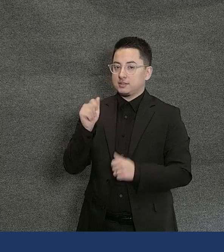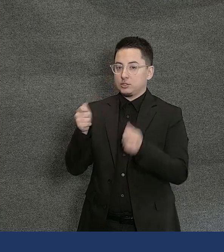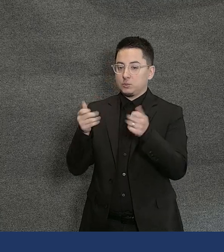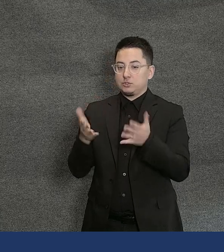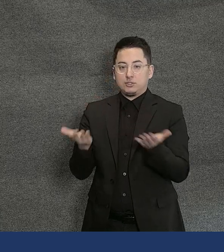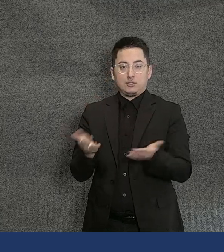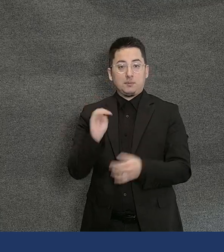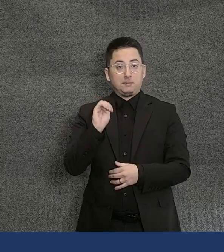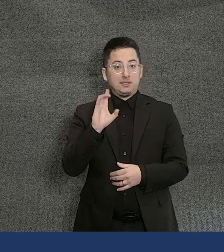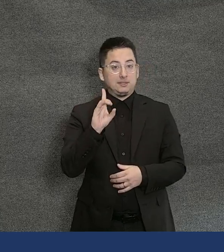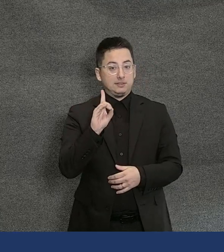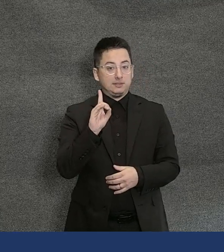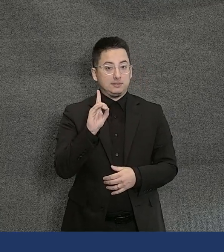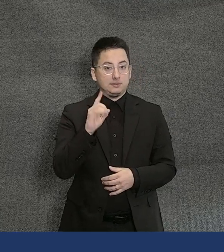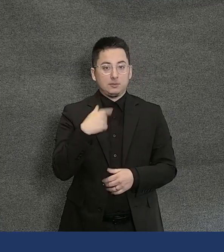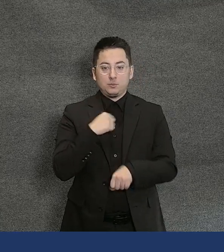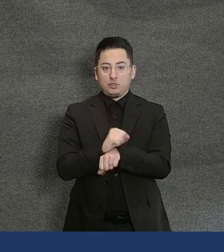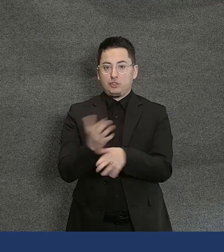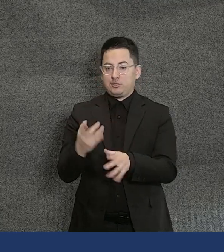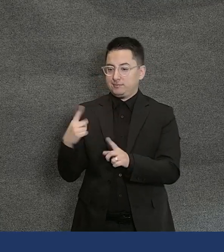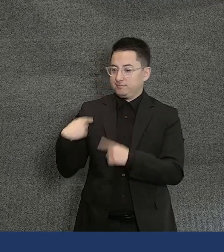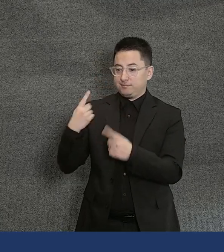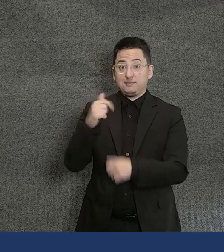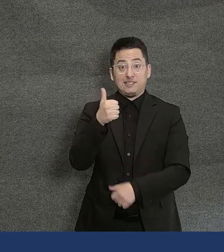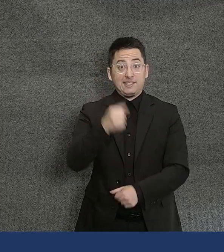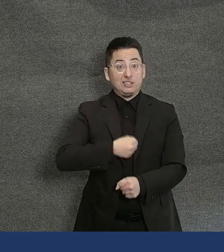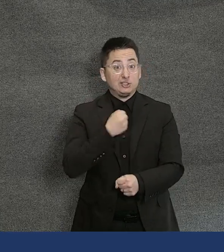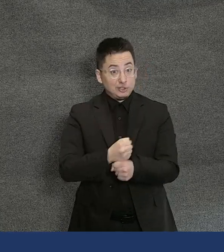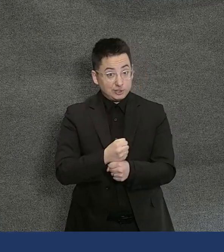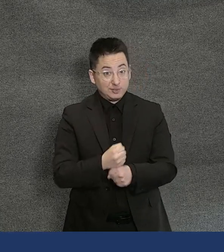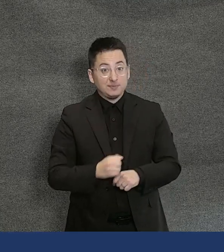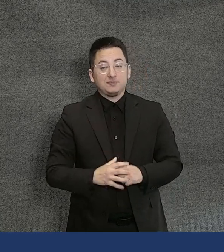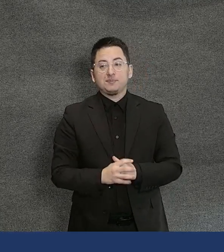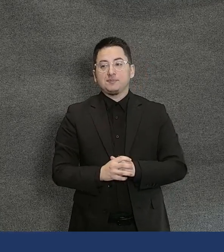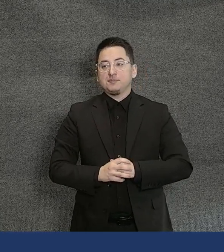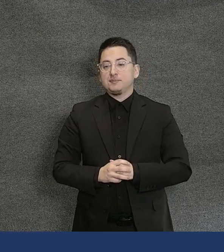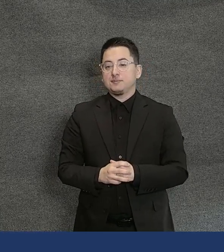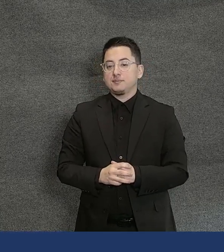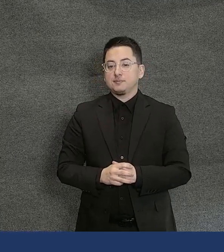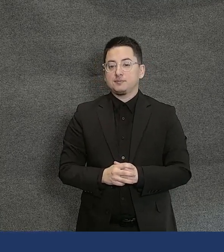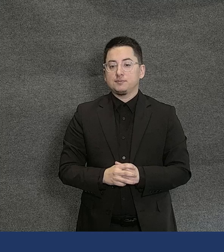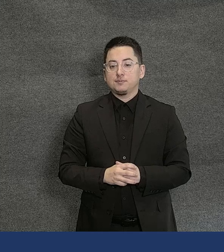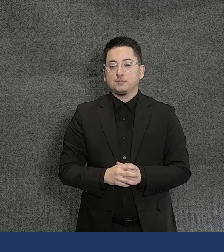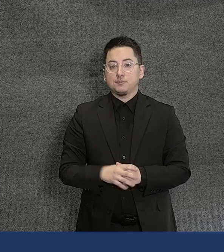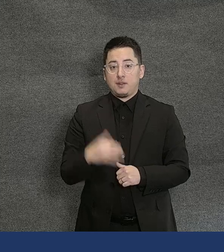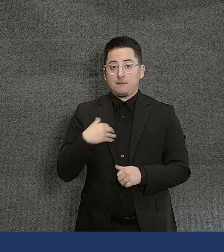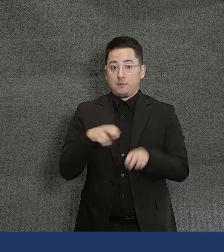I've been here for about 10 years now. We have three panelists. I'll let them introduce themselves.